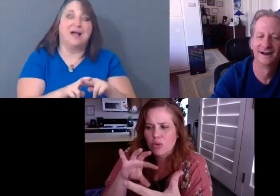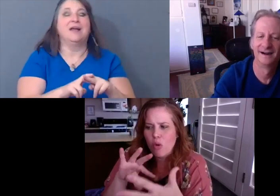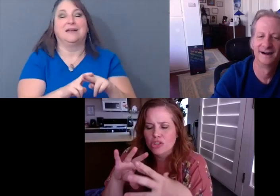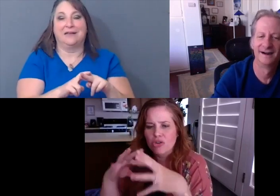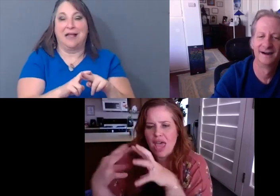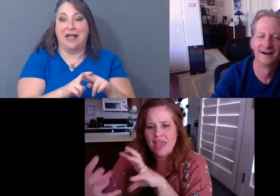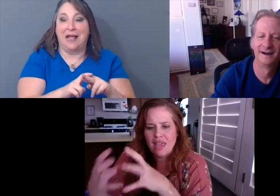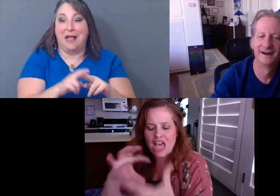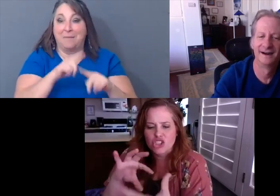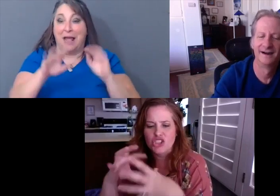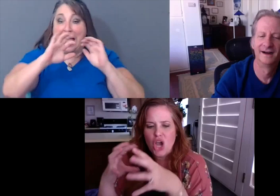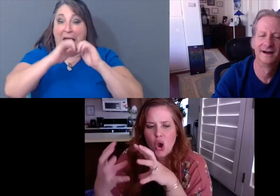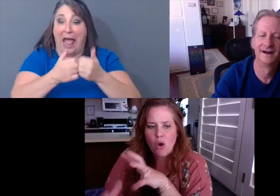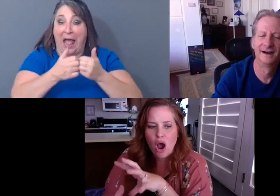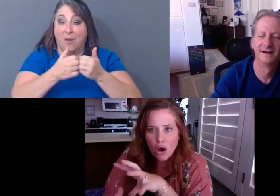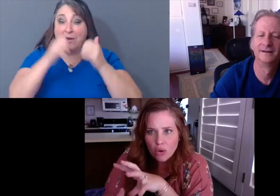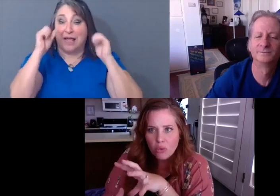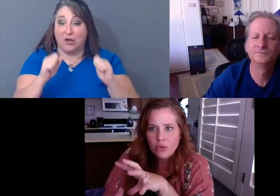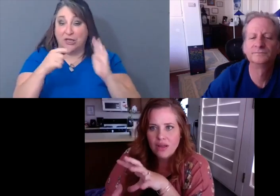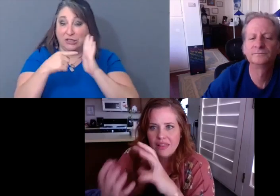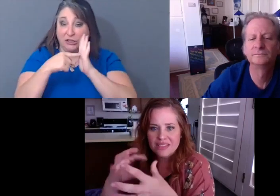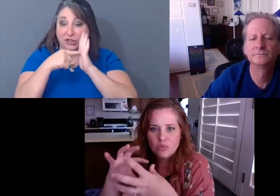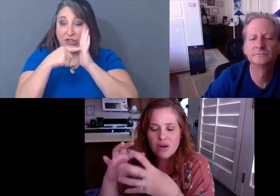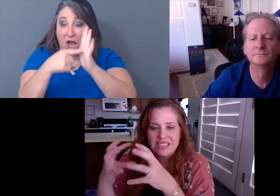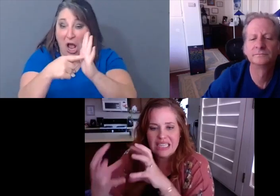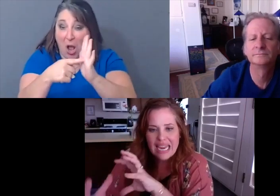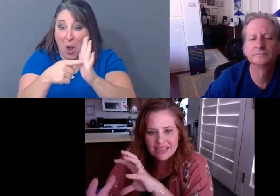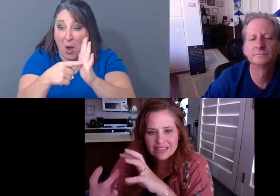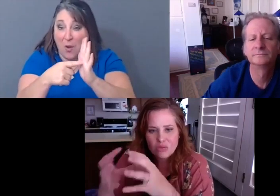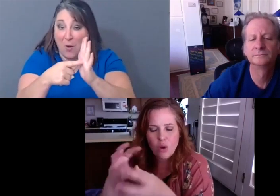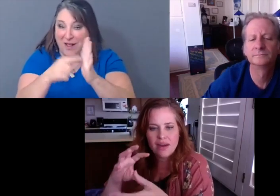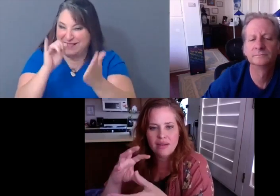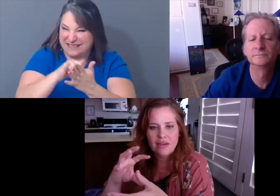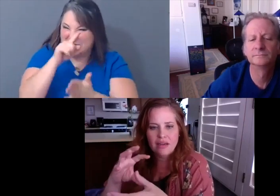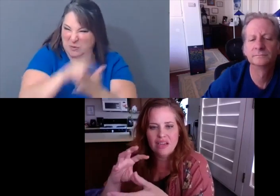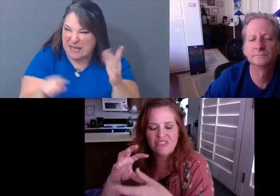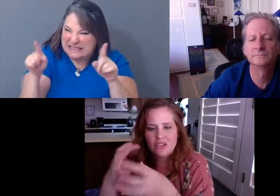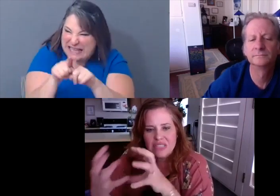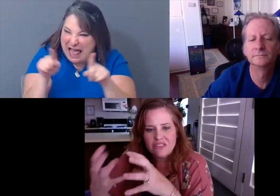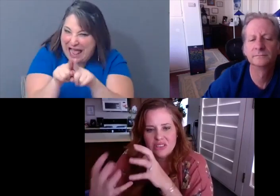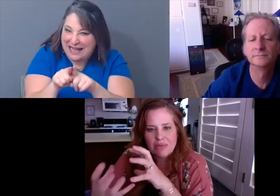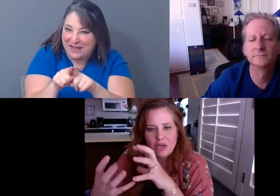to portray and show, oh, this is what it's like. This is what it feels like for somebody